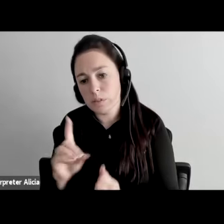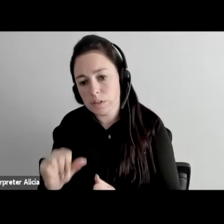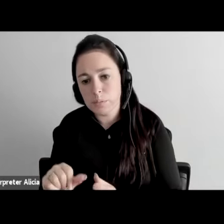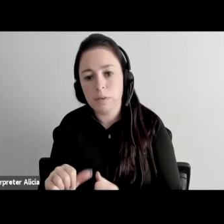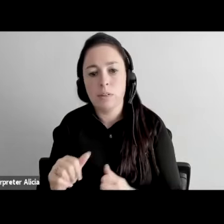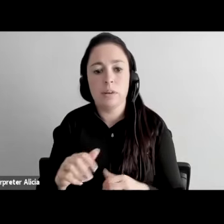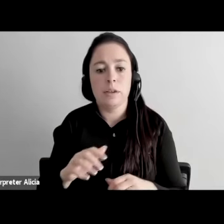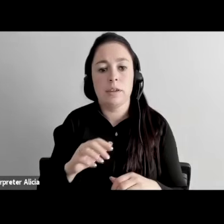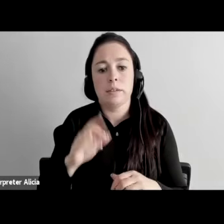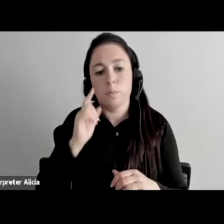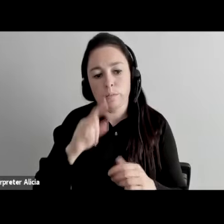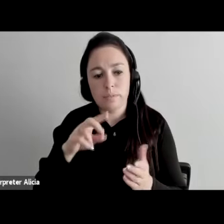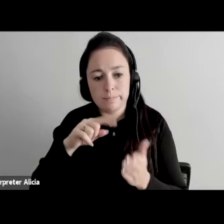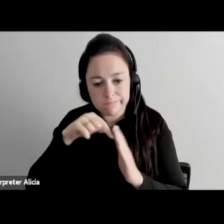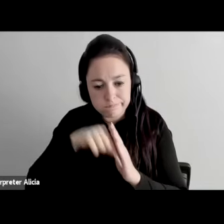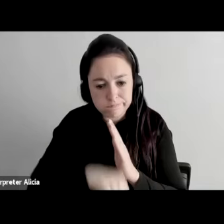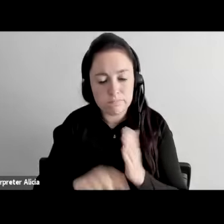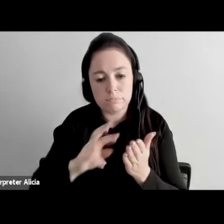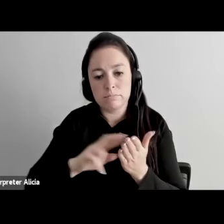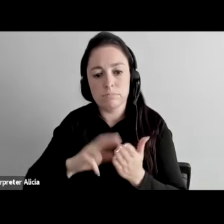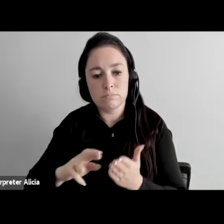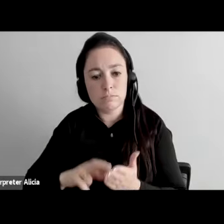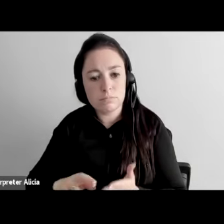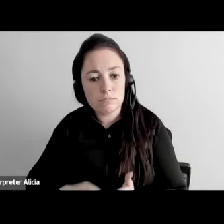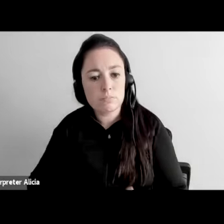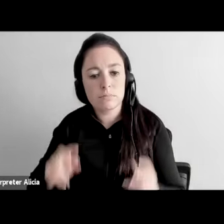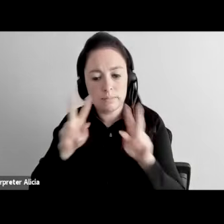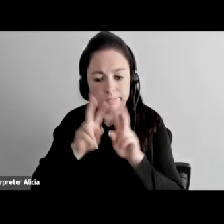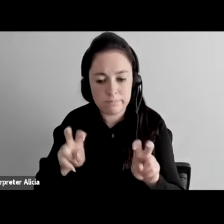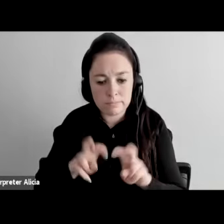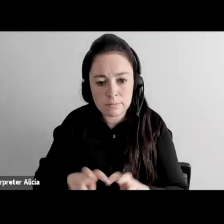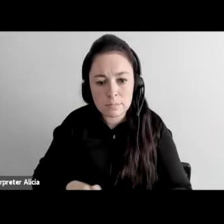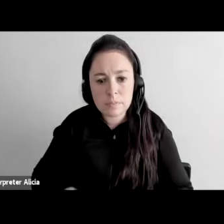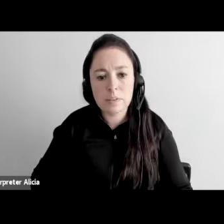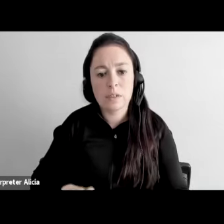to more fully examine perinatal care complications and